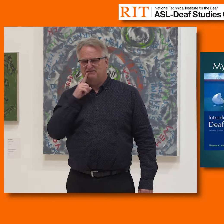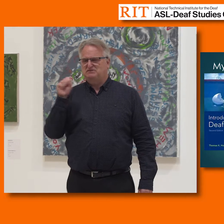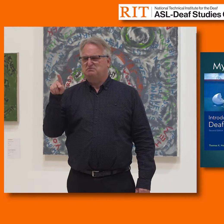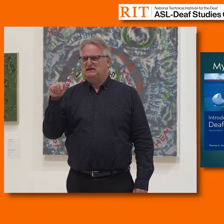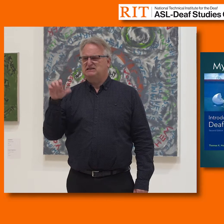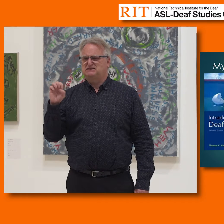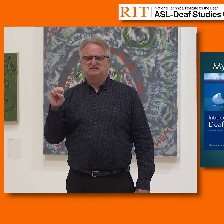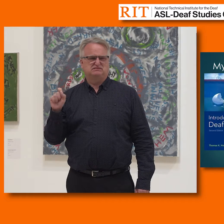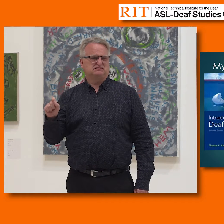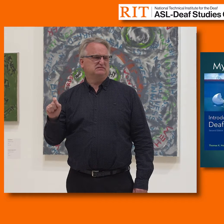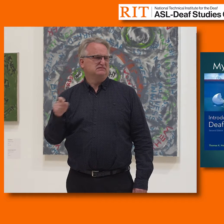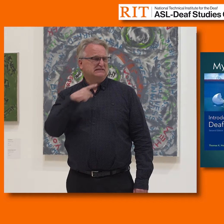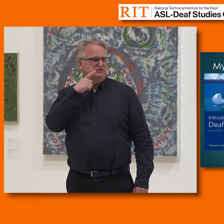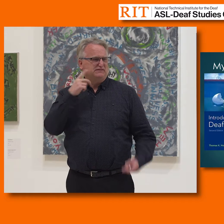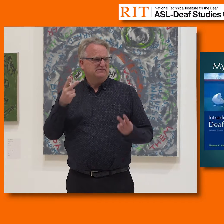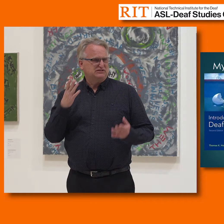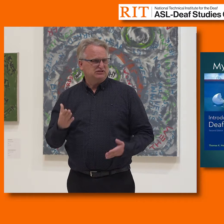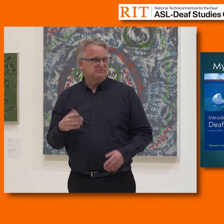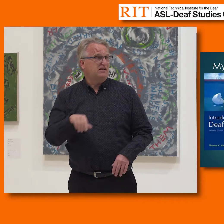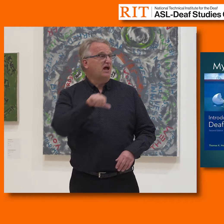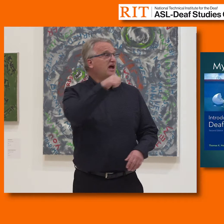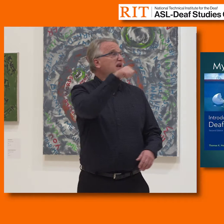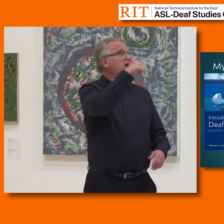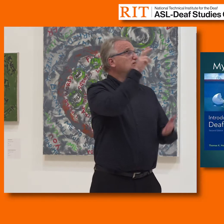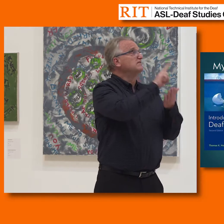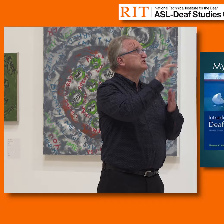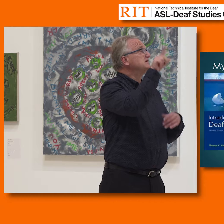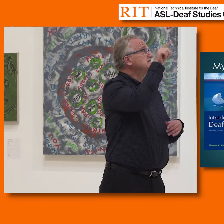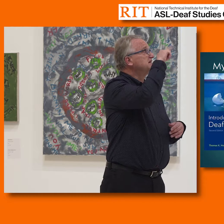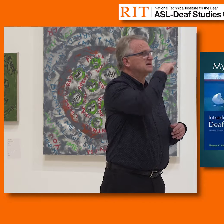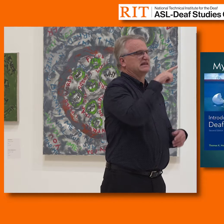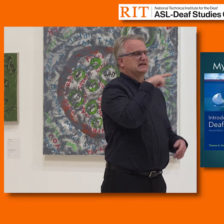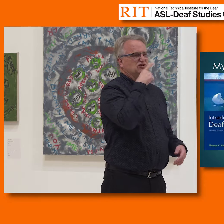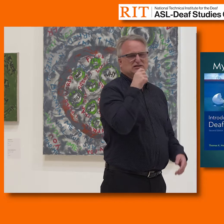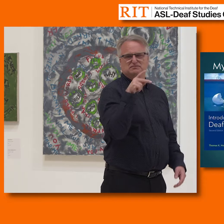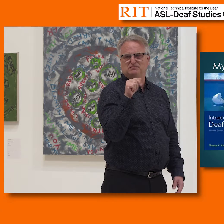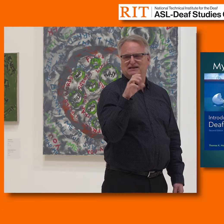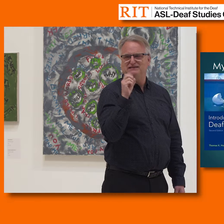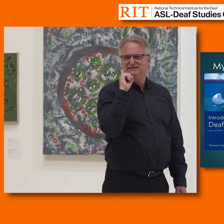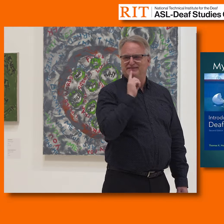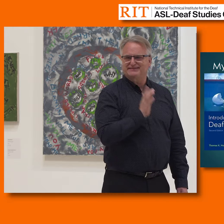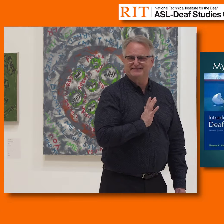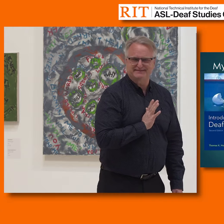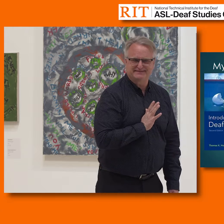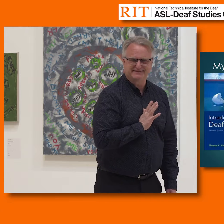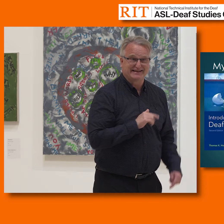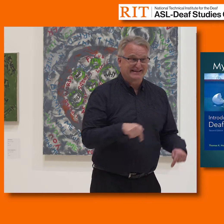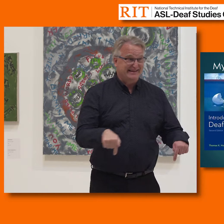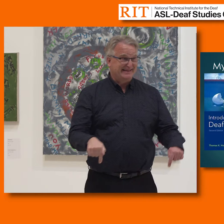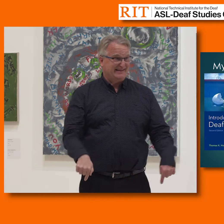Coming from Gallaudet, you know, a Deaf space is very different.